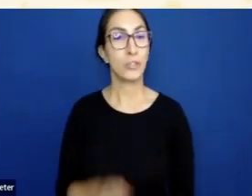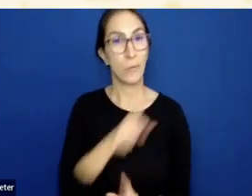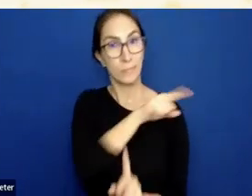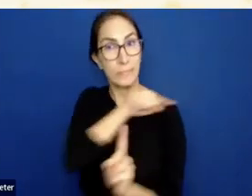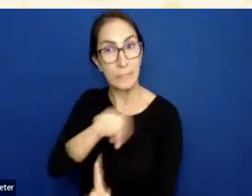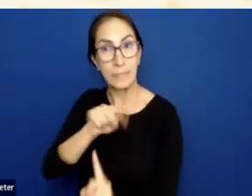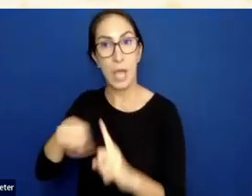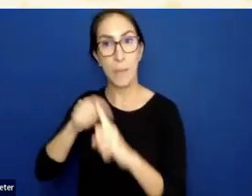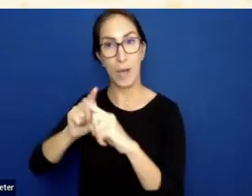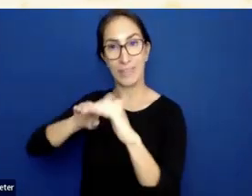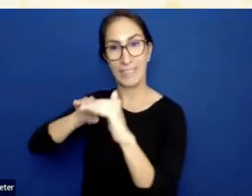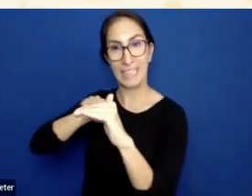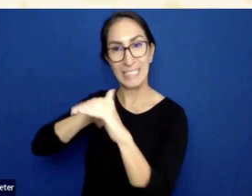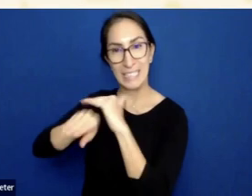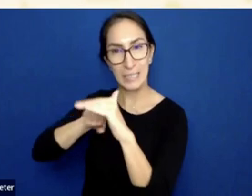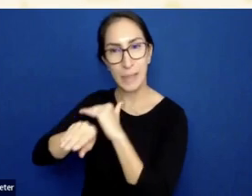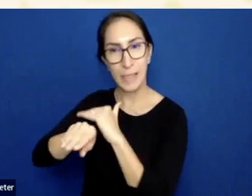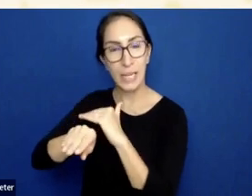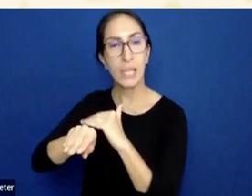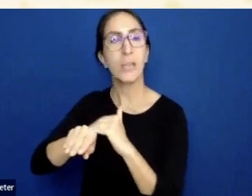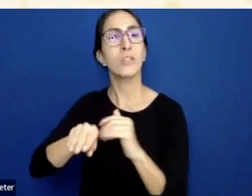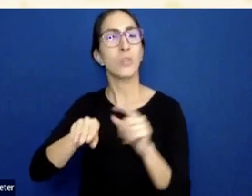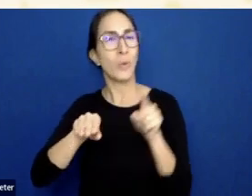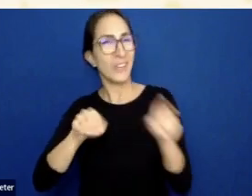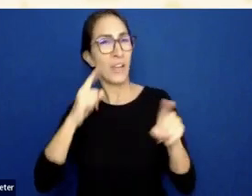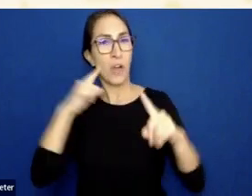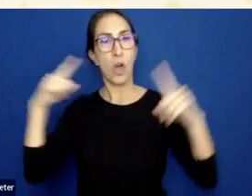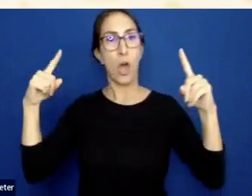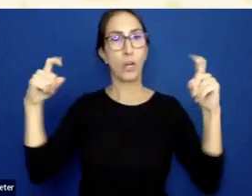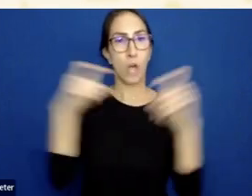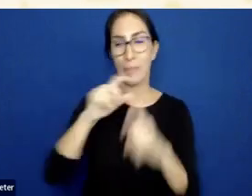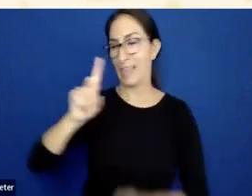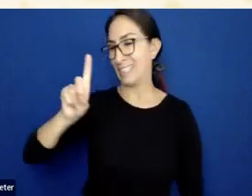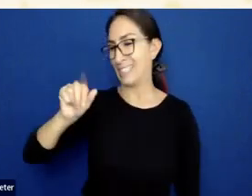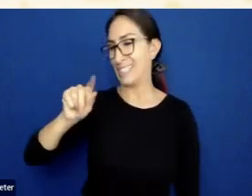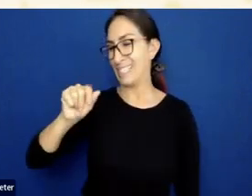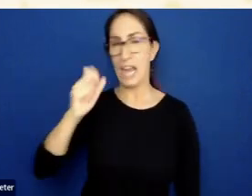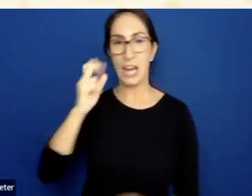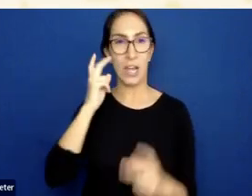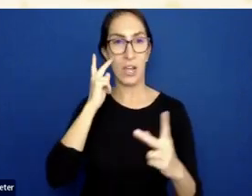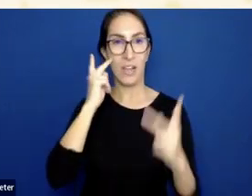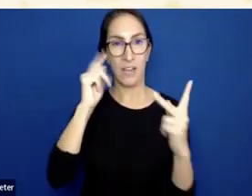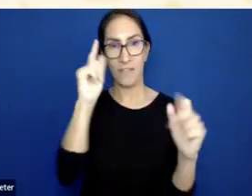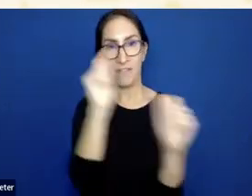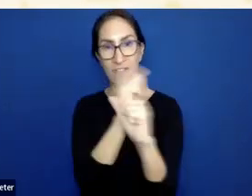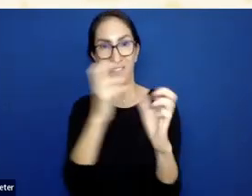When we talk about complex data visualization, we need to understand several things, right?